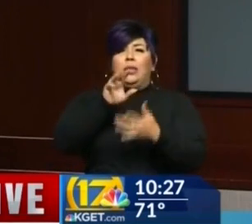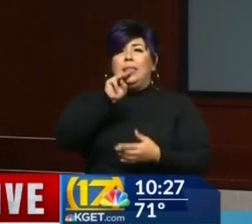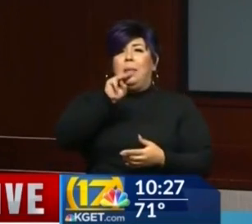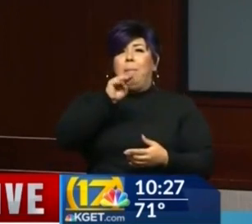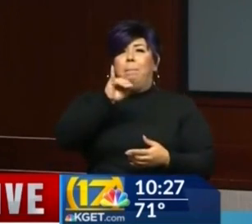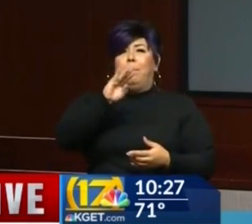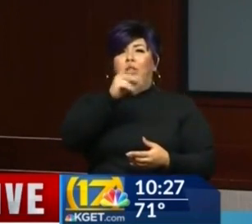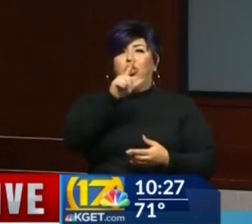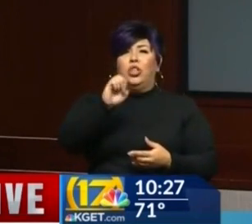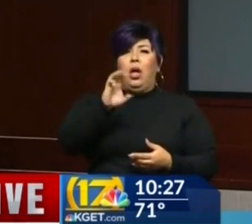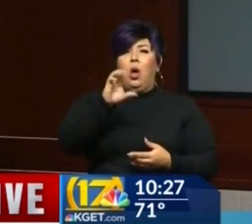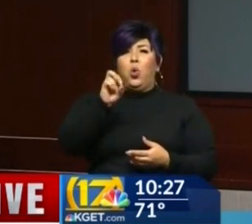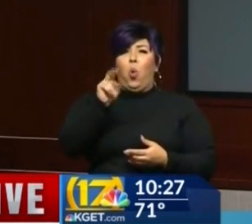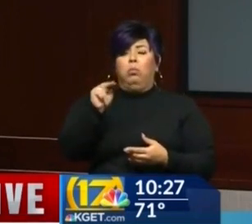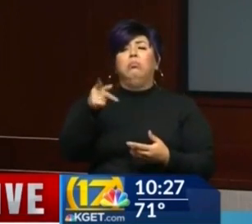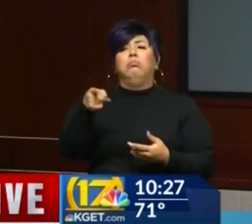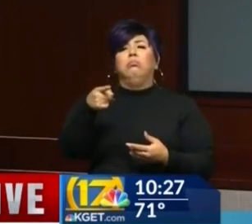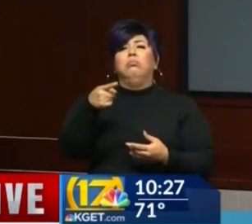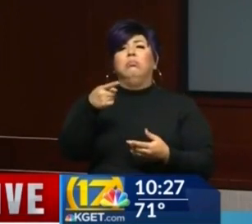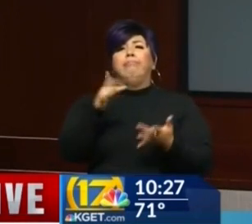GOING TO TAKE FOR PUBLIC HEALTH